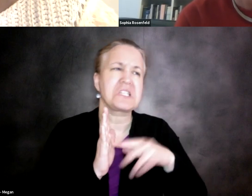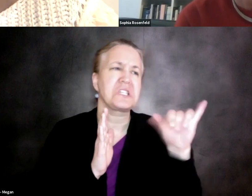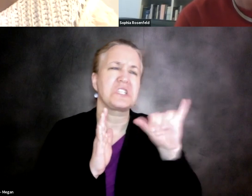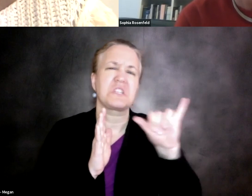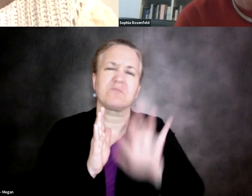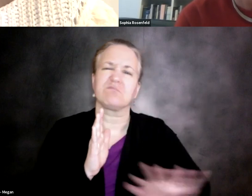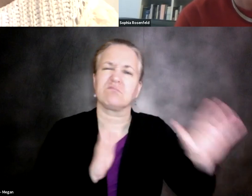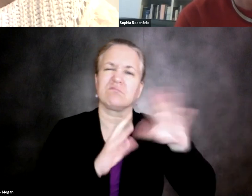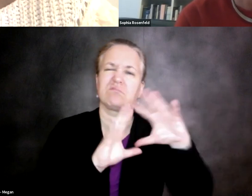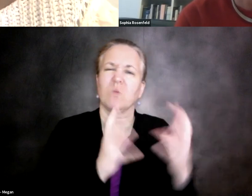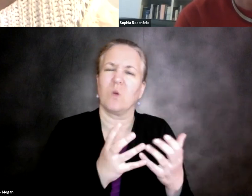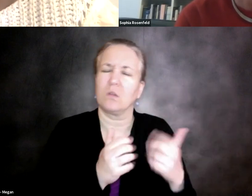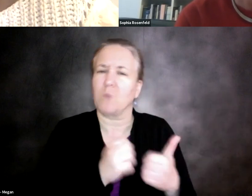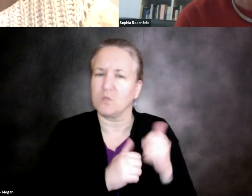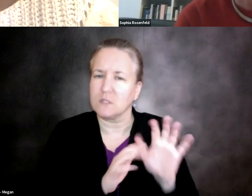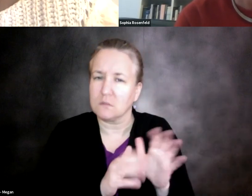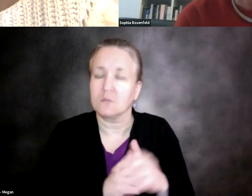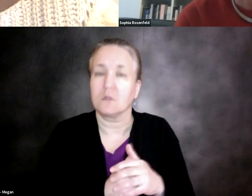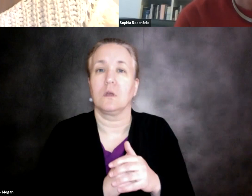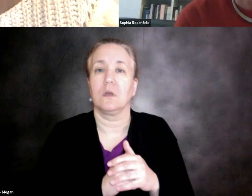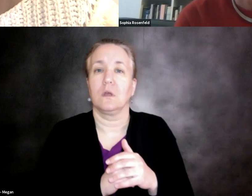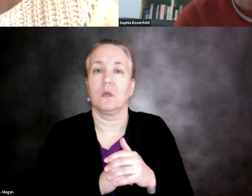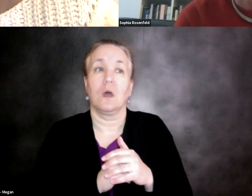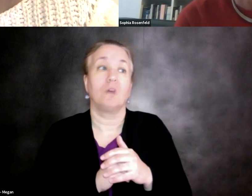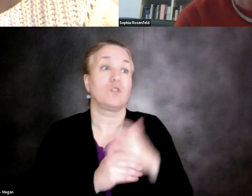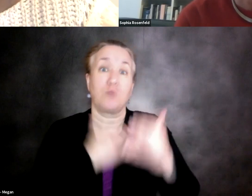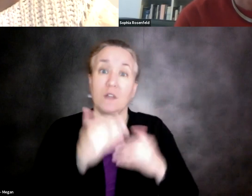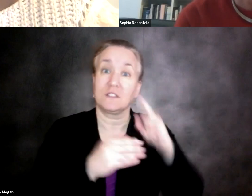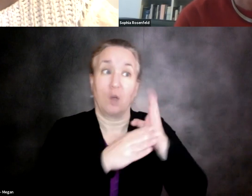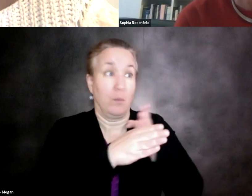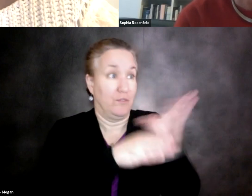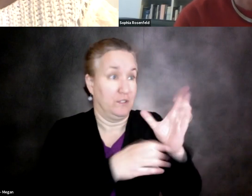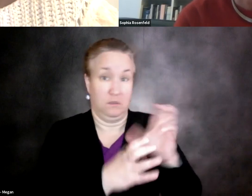It's the process of entering into professions